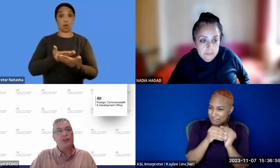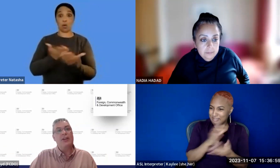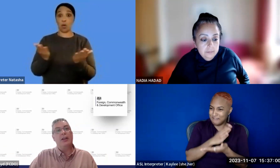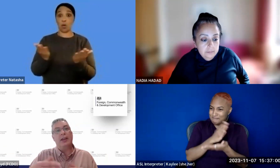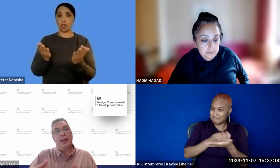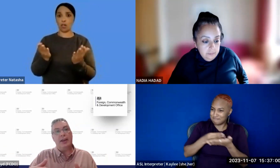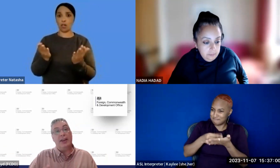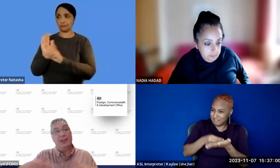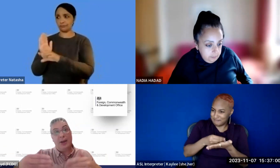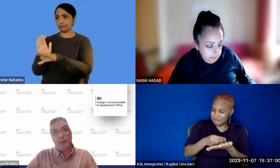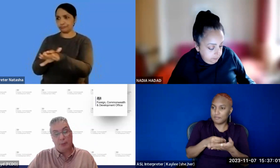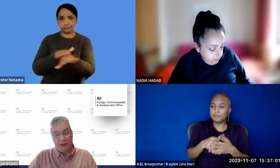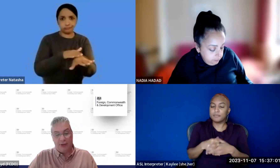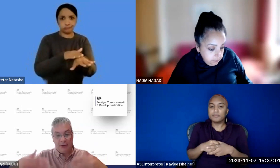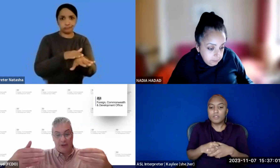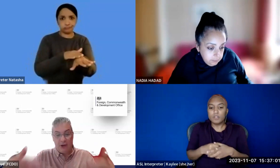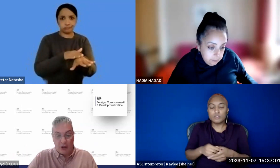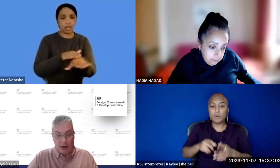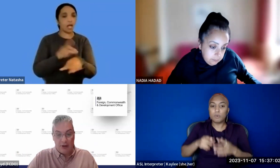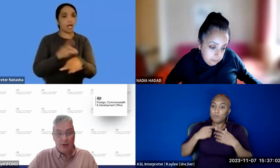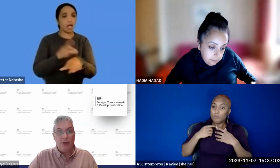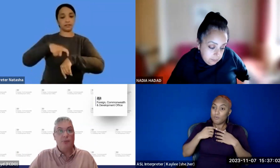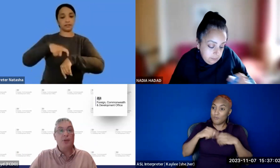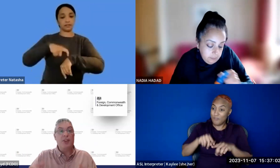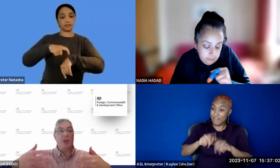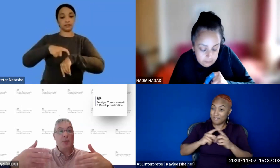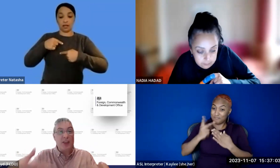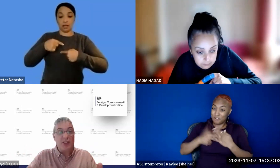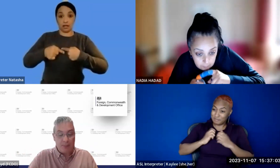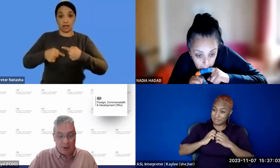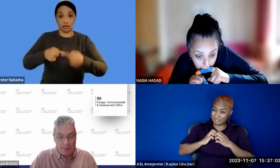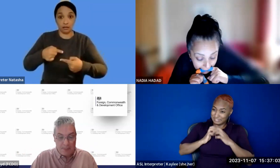still in inception, still in design, because it's simpler.